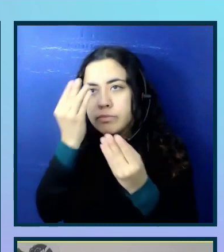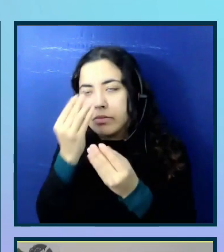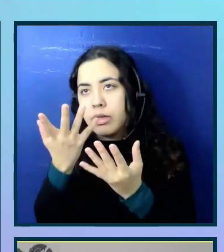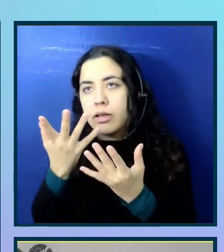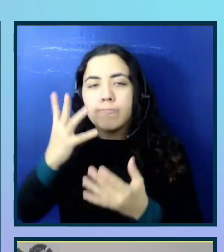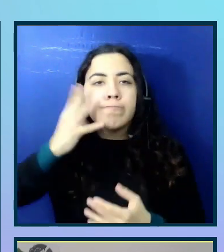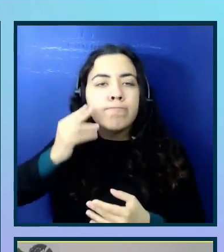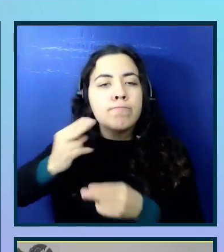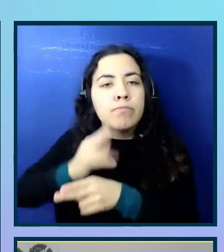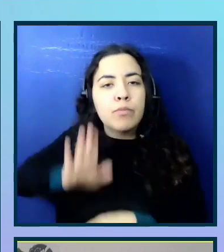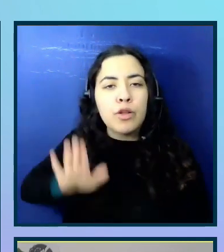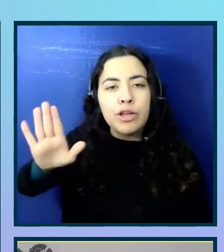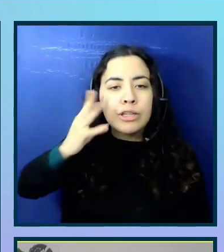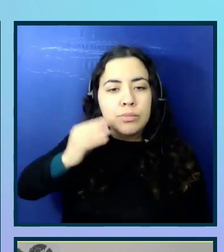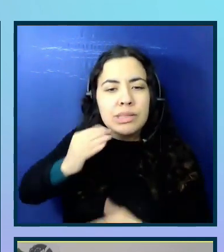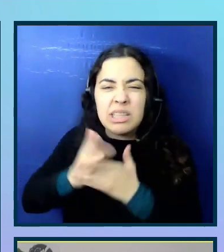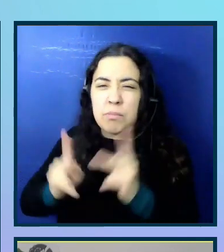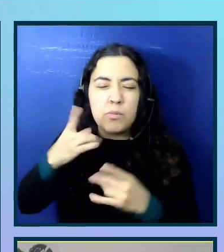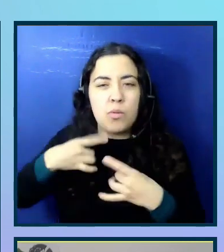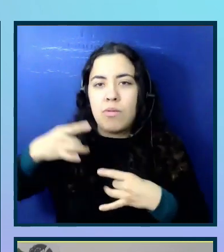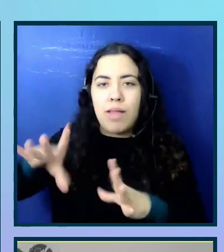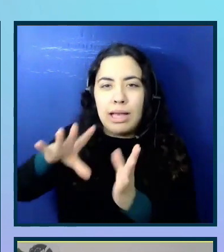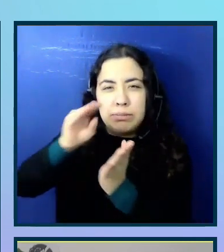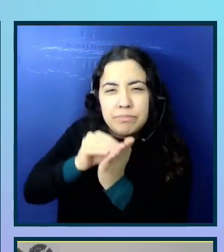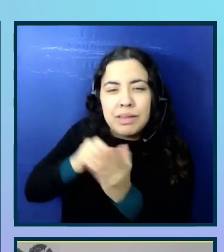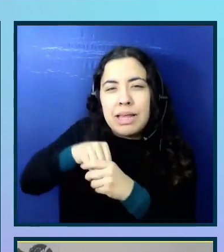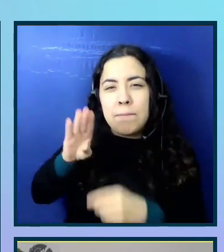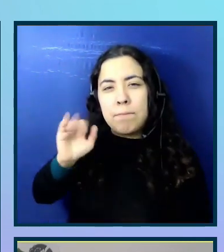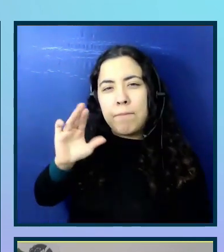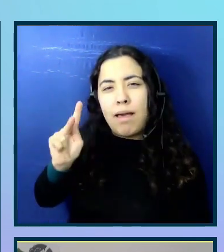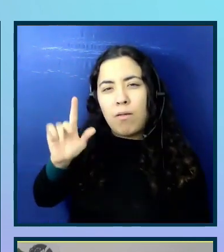but they might at some point look at my design file, hopefully, to implement this.